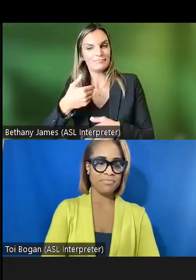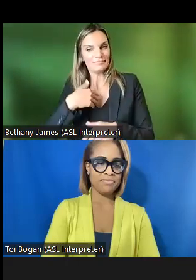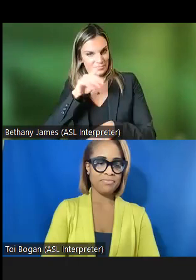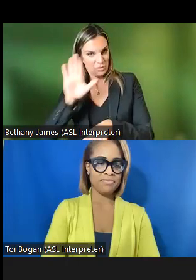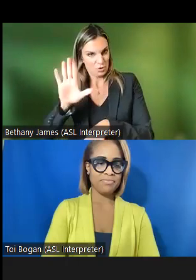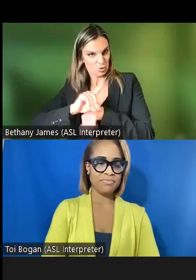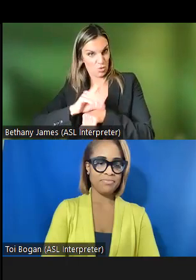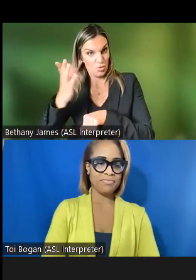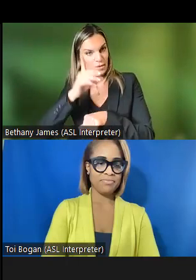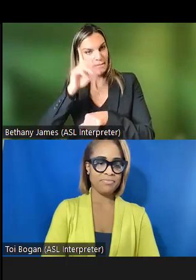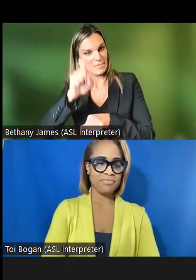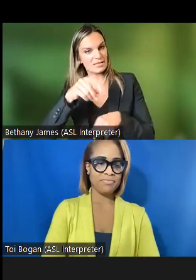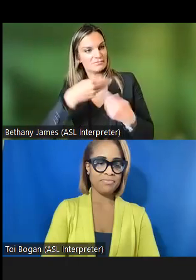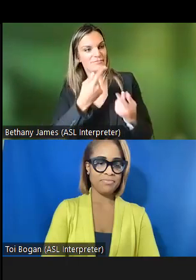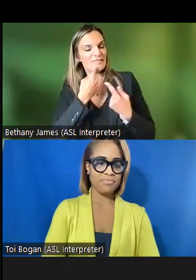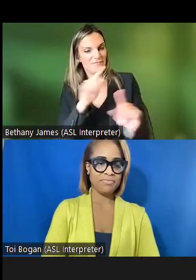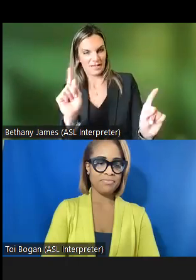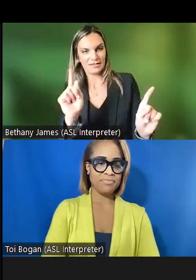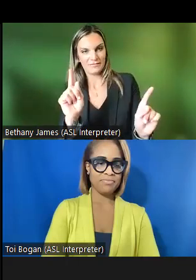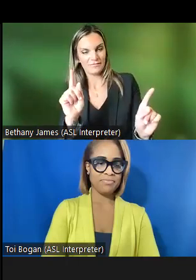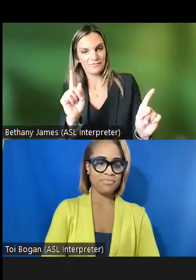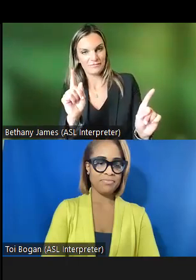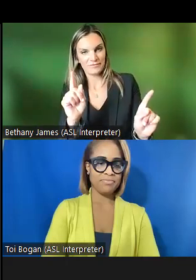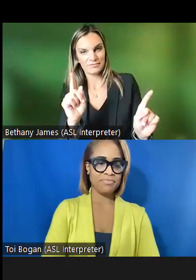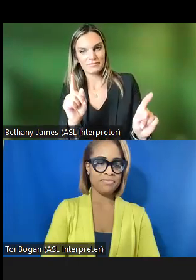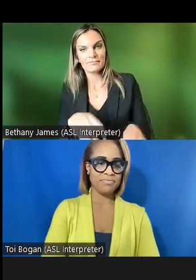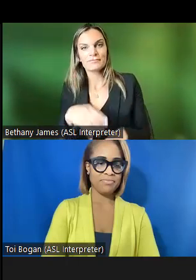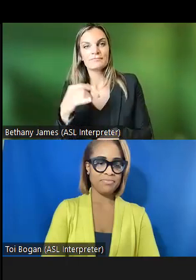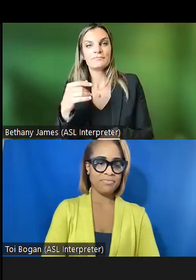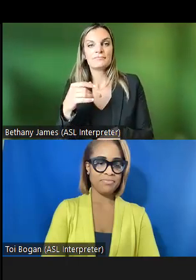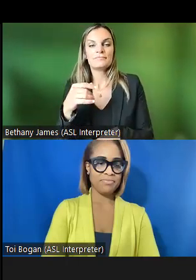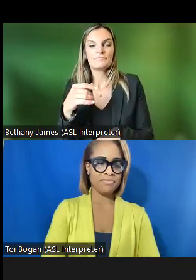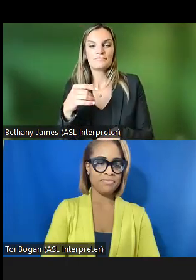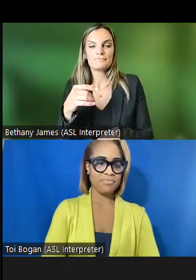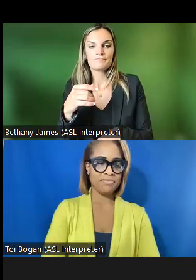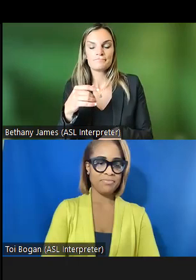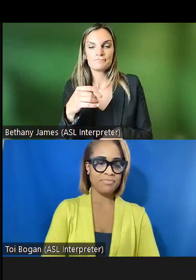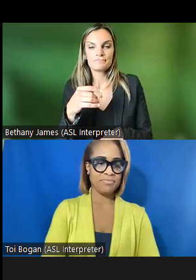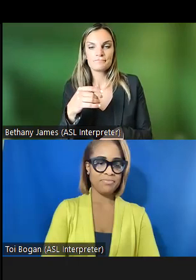So in other words, if you request something, you don't always have the right to have the